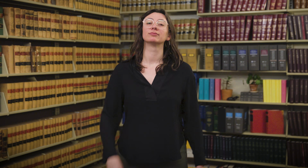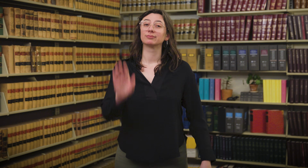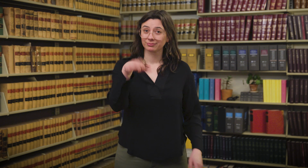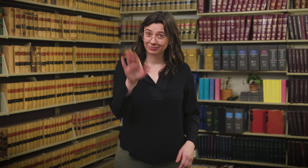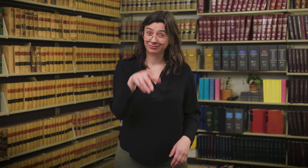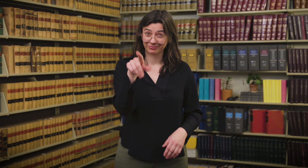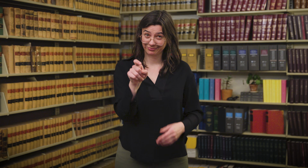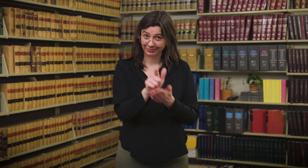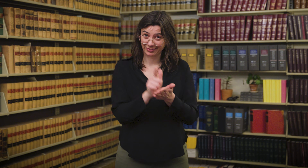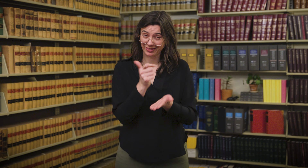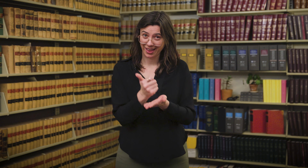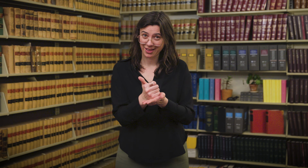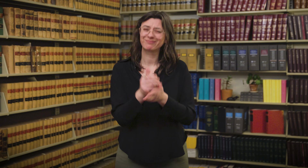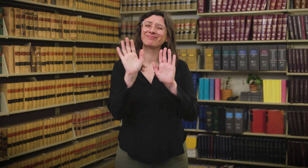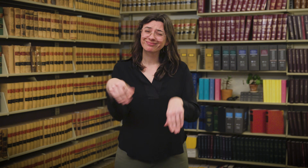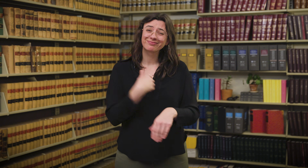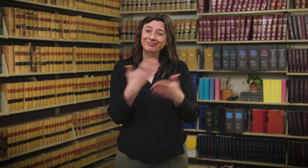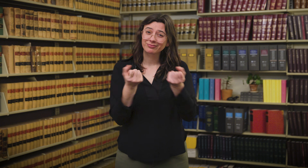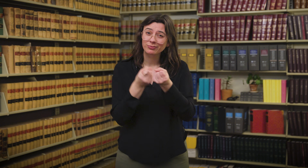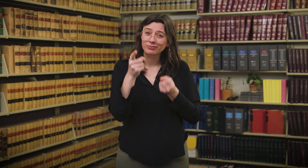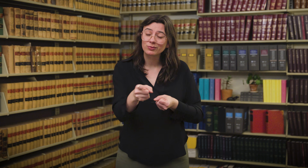Do you need legal help? We’re here to support you!